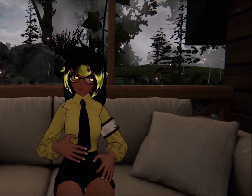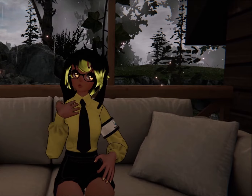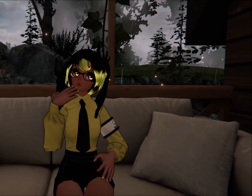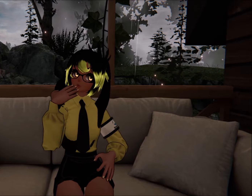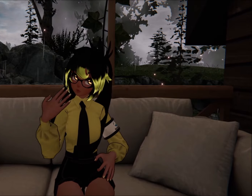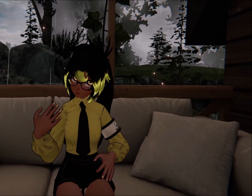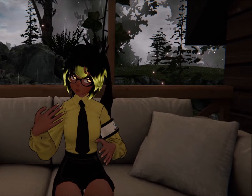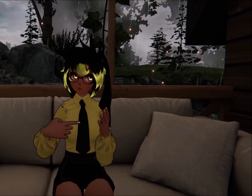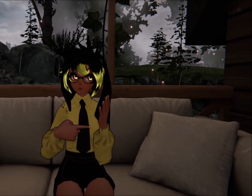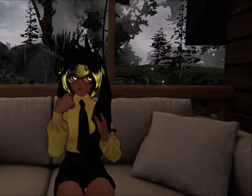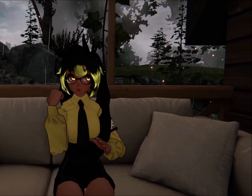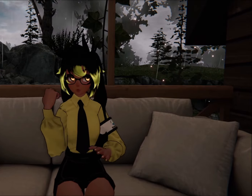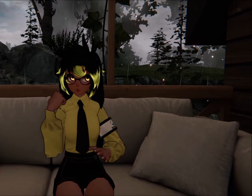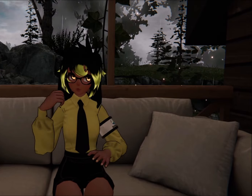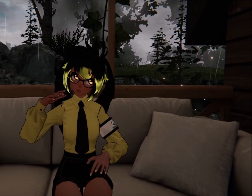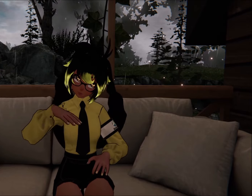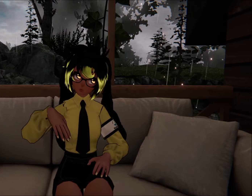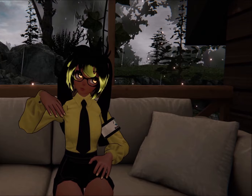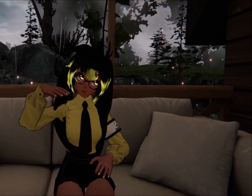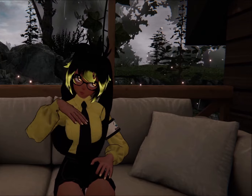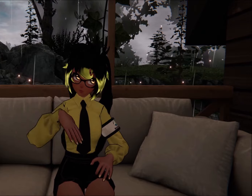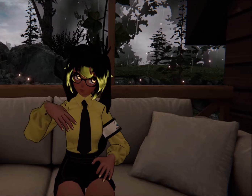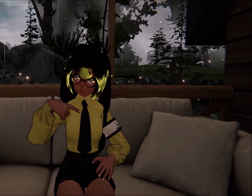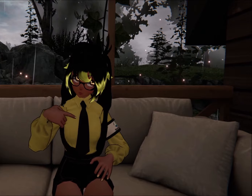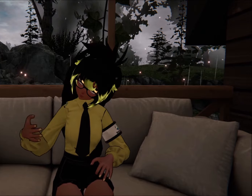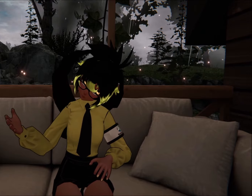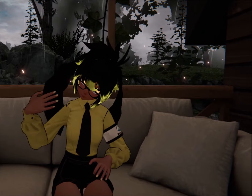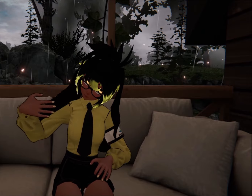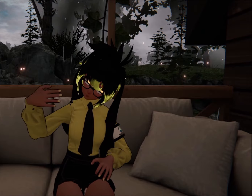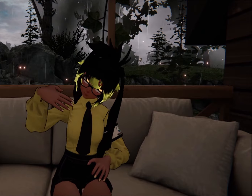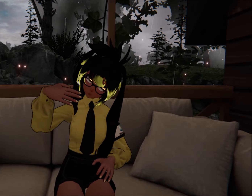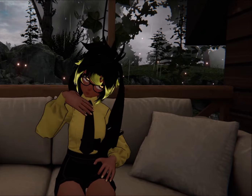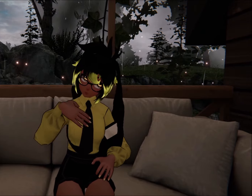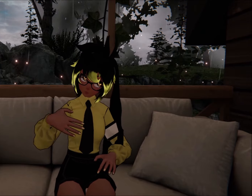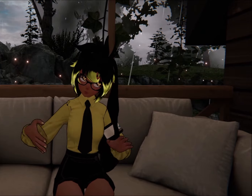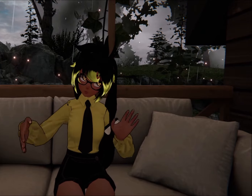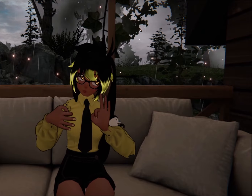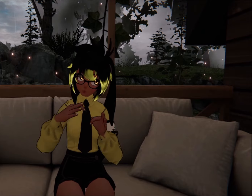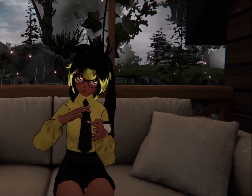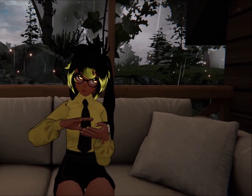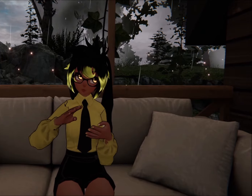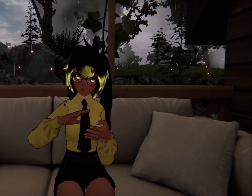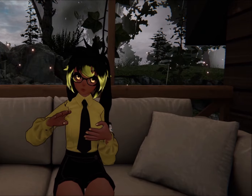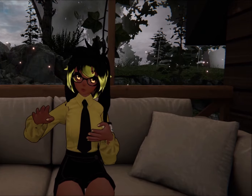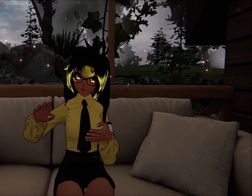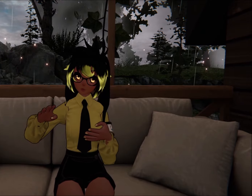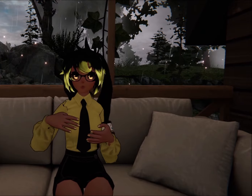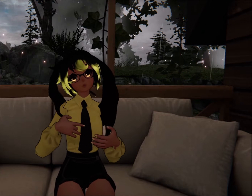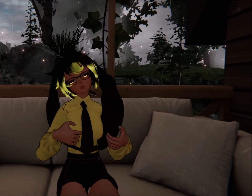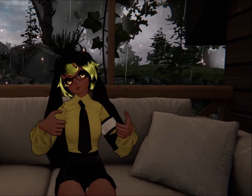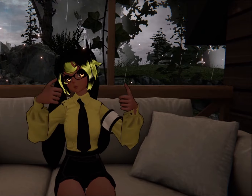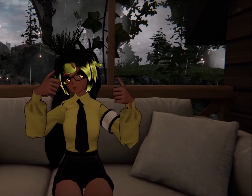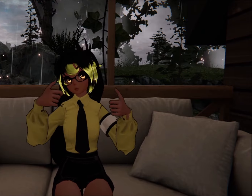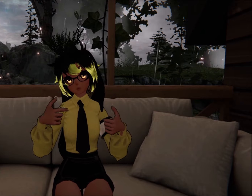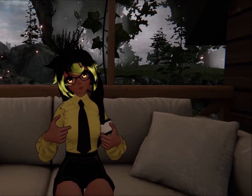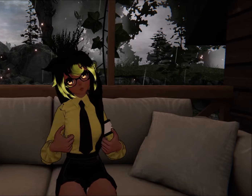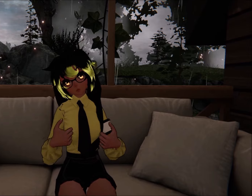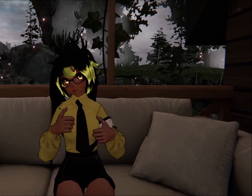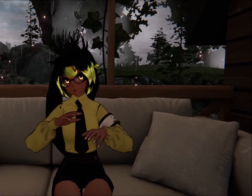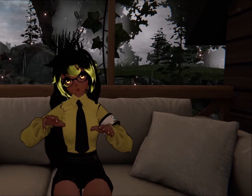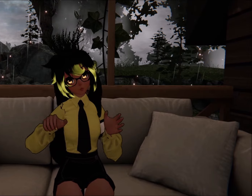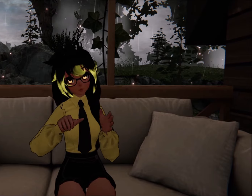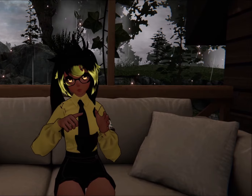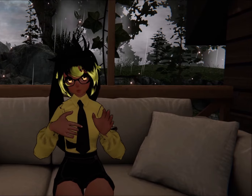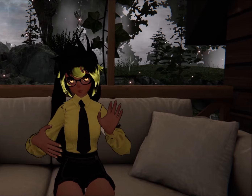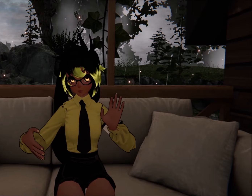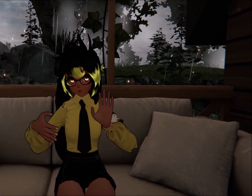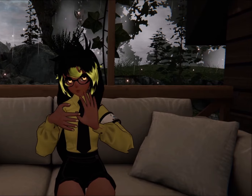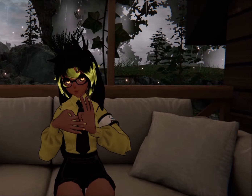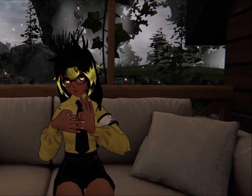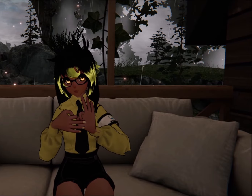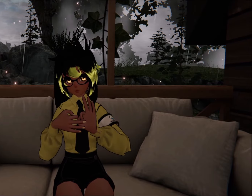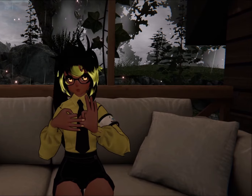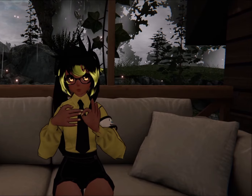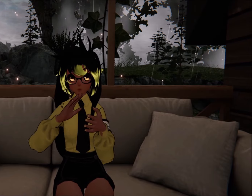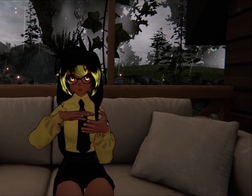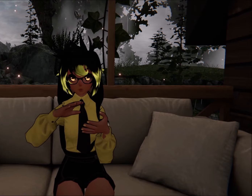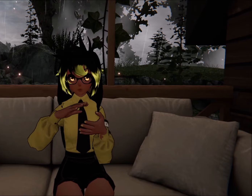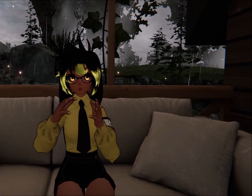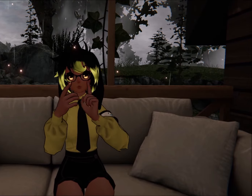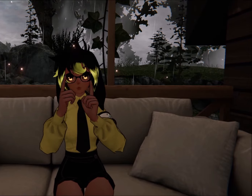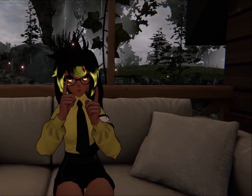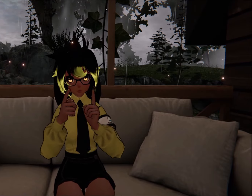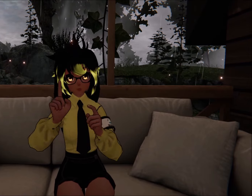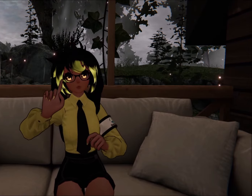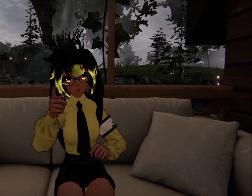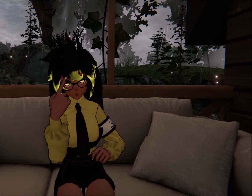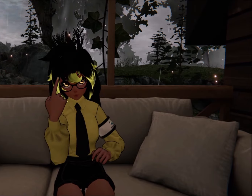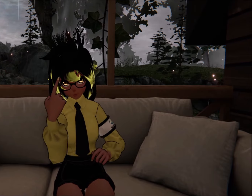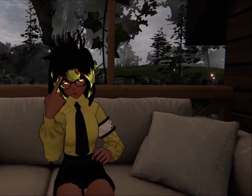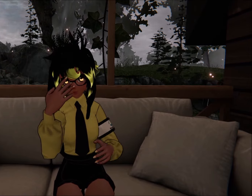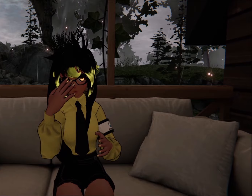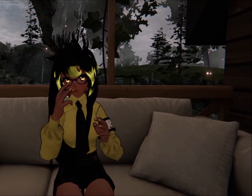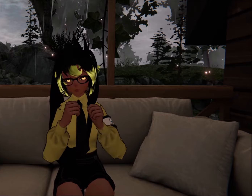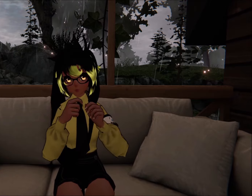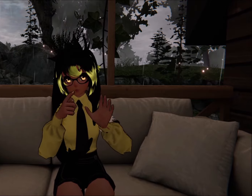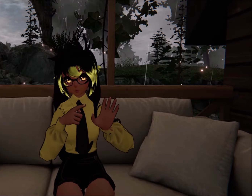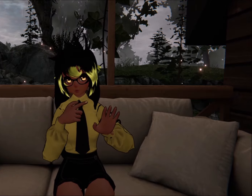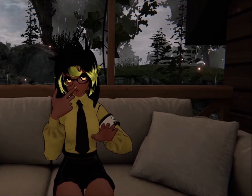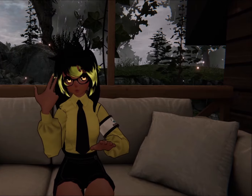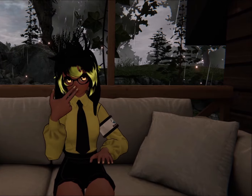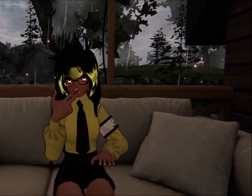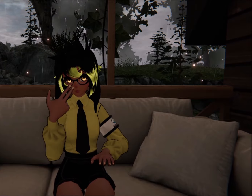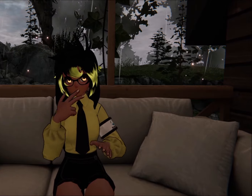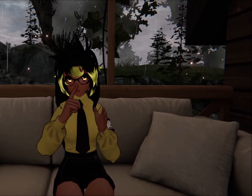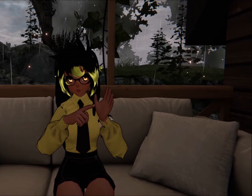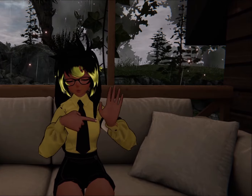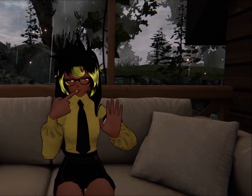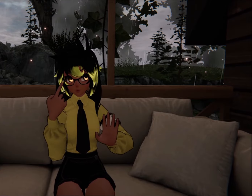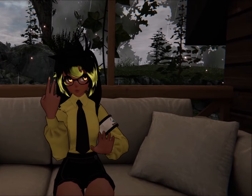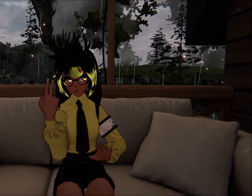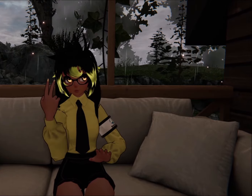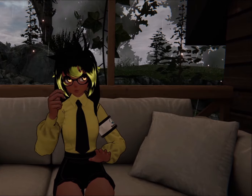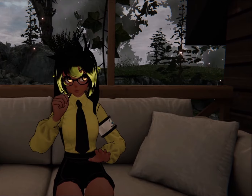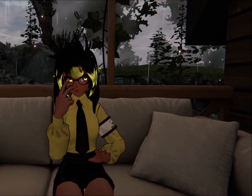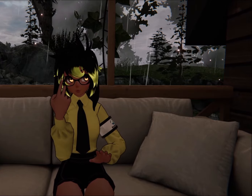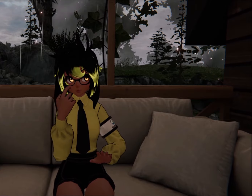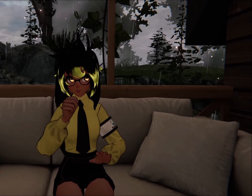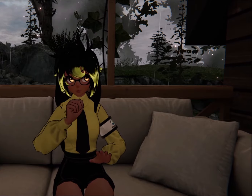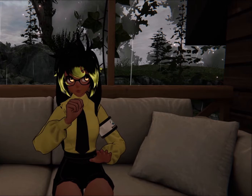Thanks to Tach who kept nagging me to join HH and I was like "Fine. No problem." I joined HH on discord first on 18th January 2020